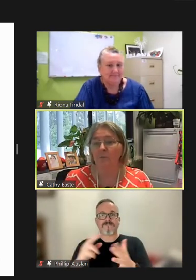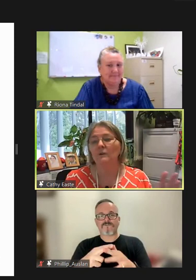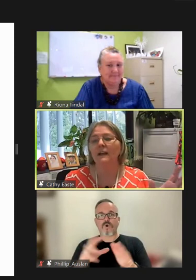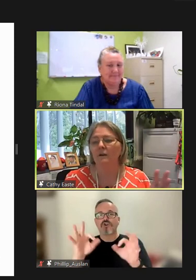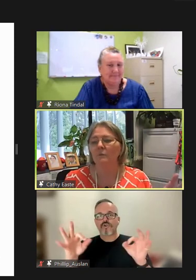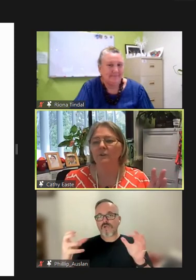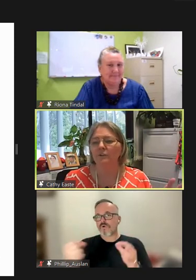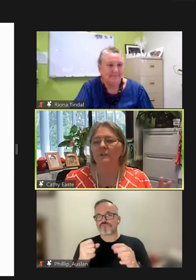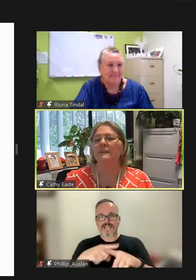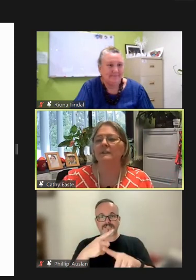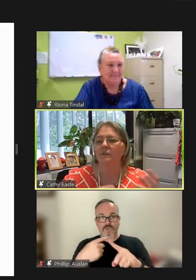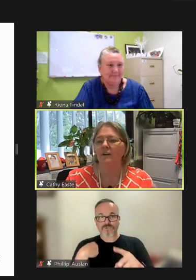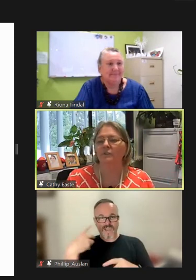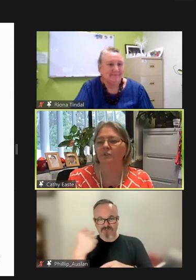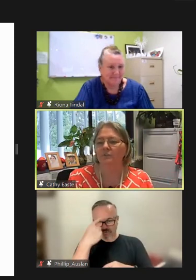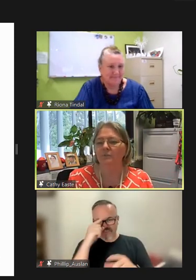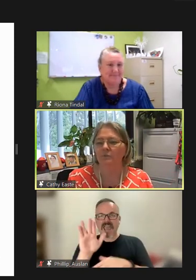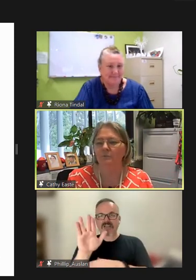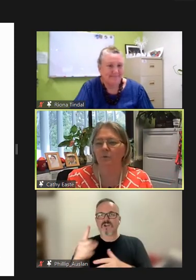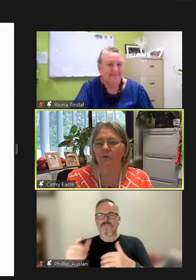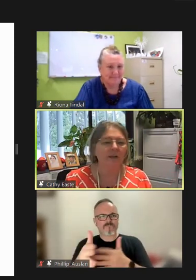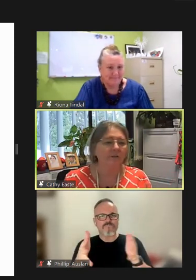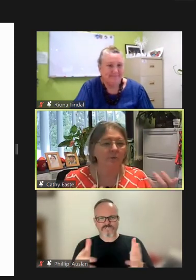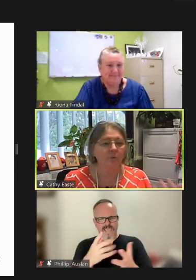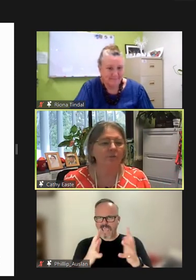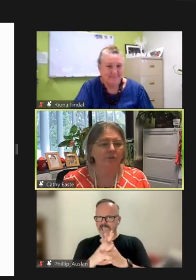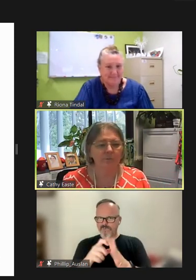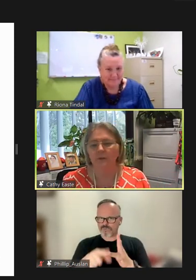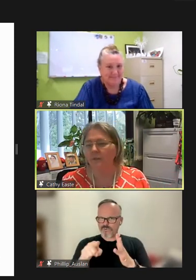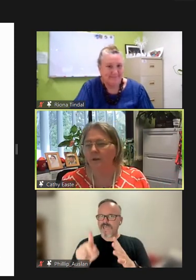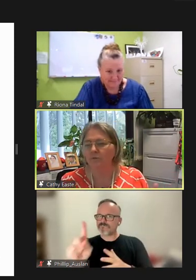of the box. How can we do this and still have the student feel supported? There was interpreter that